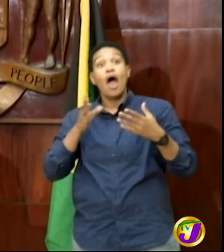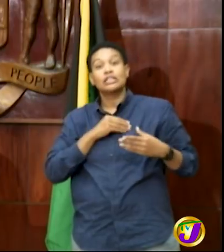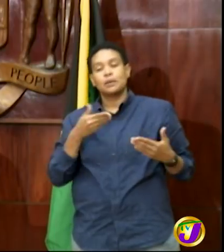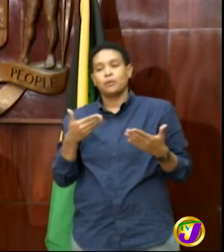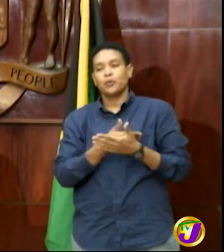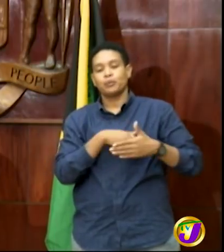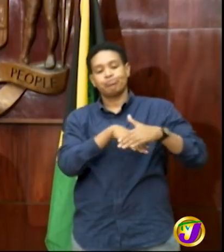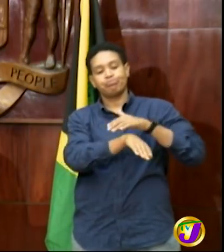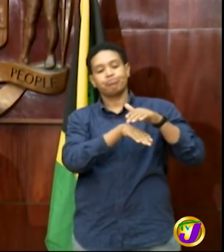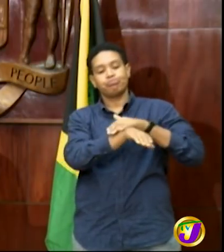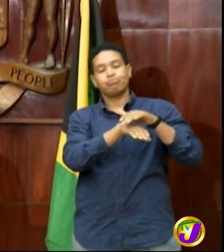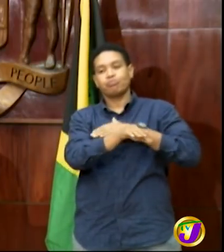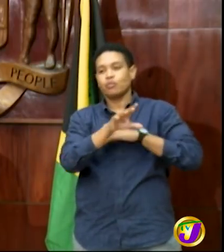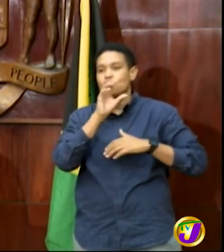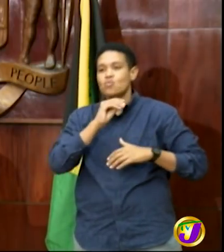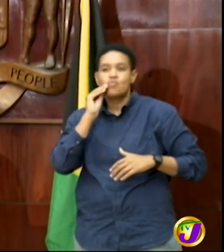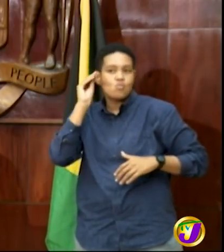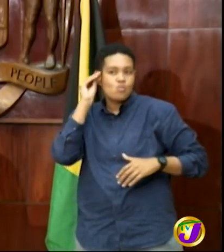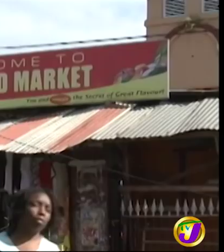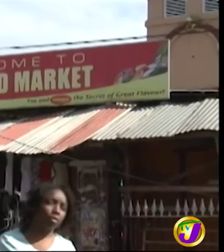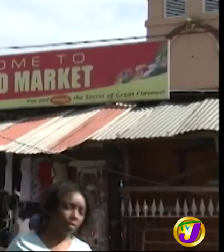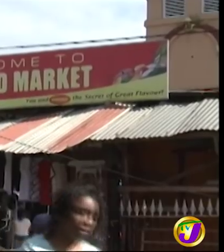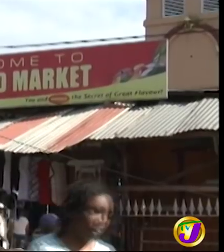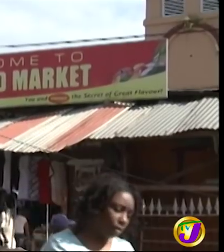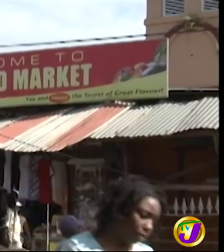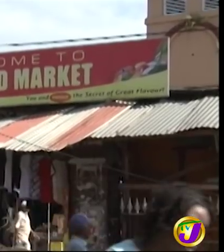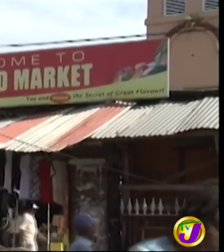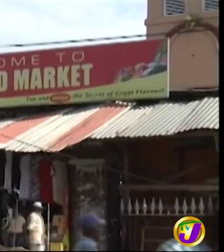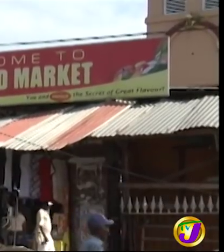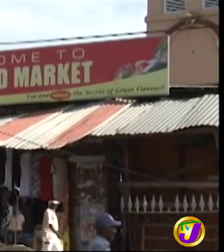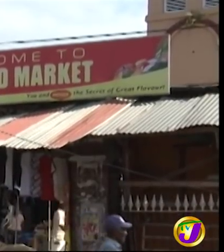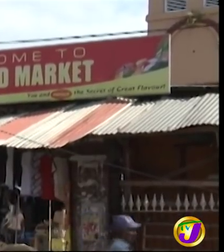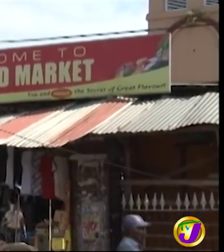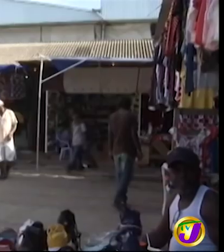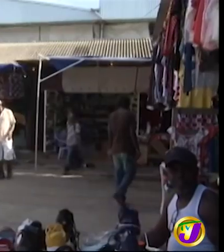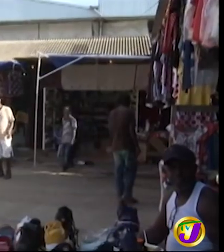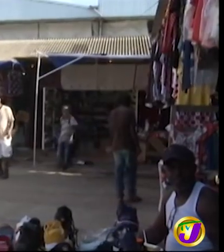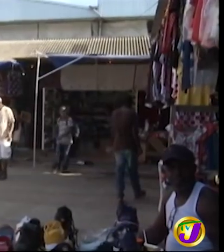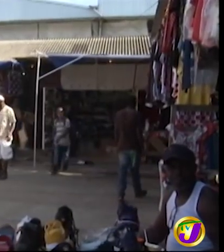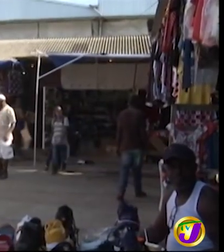amusement licences will be extended and the markets will continue to open from 6